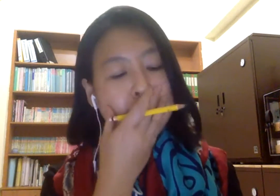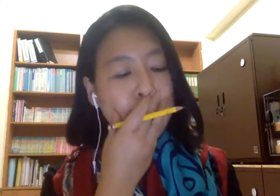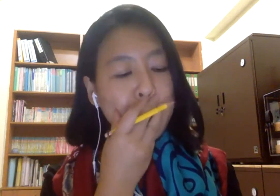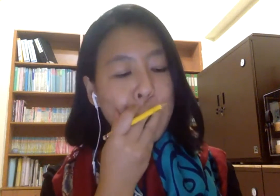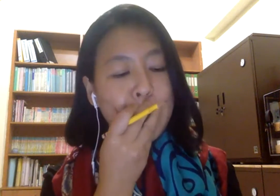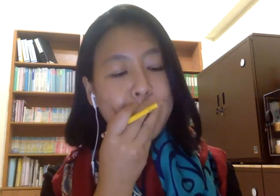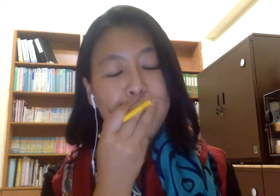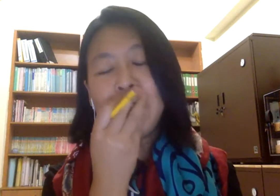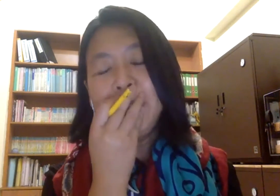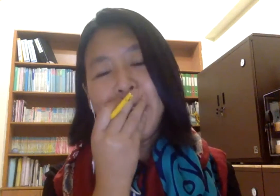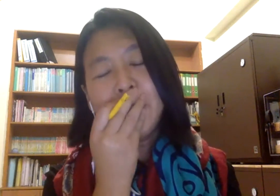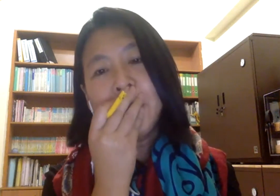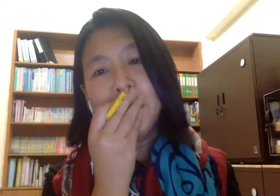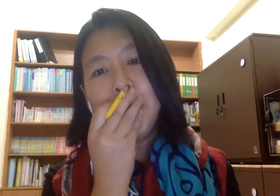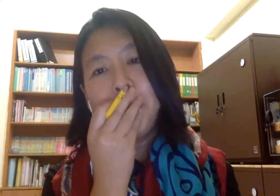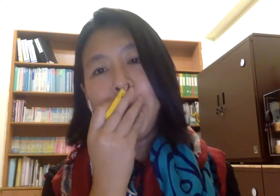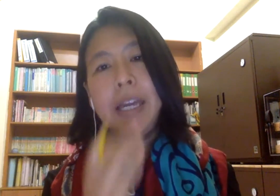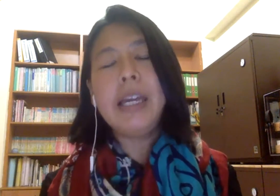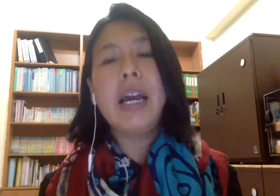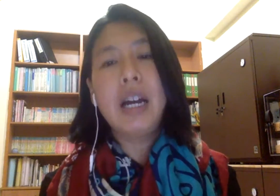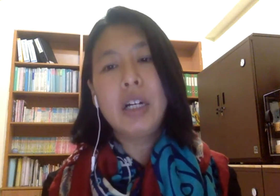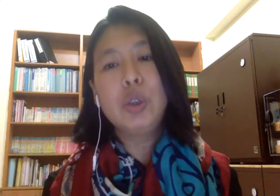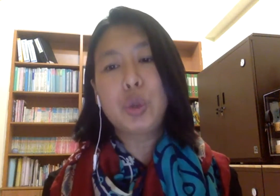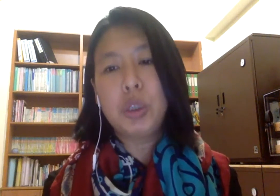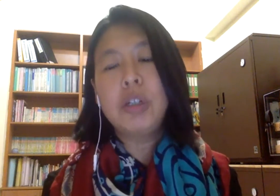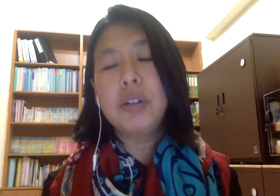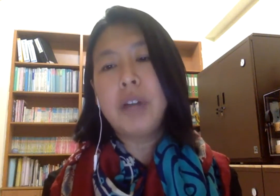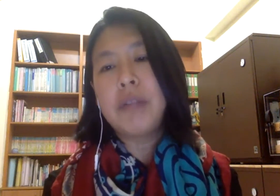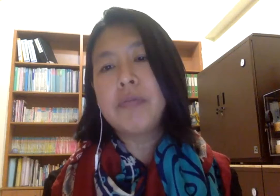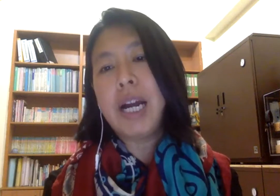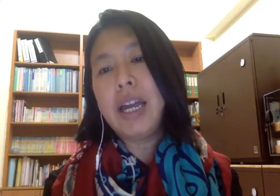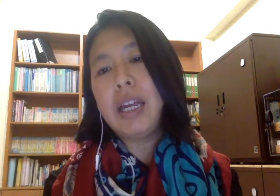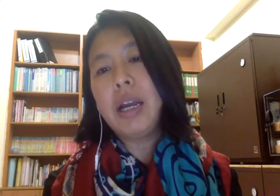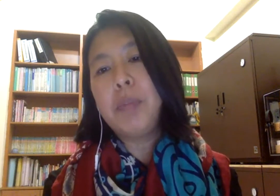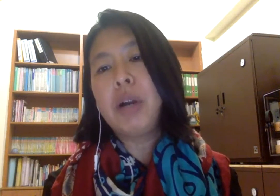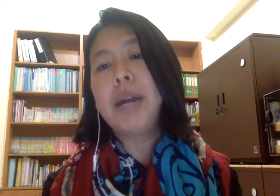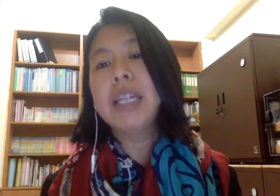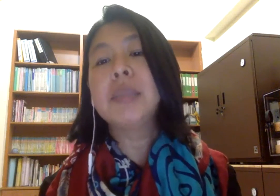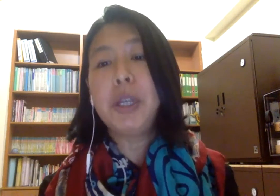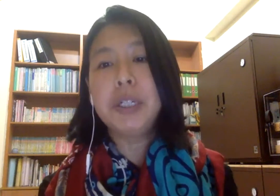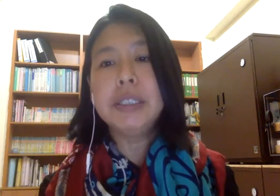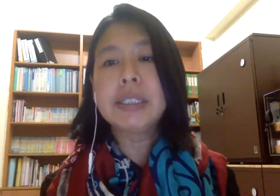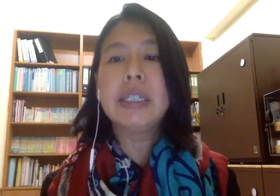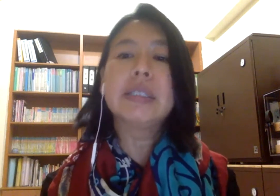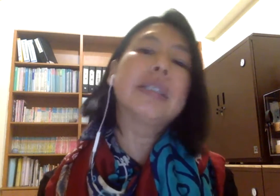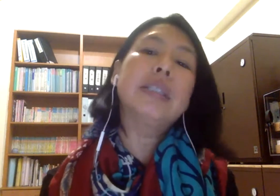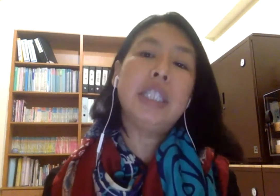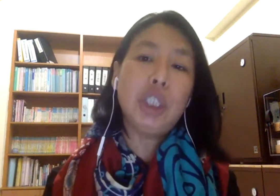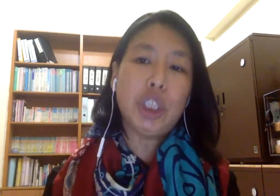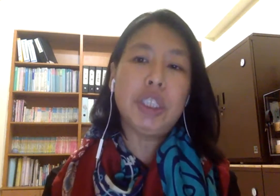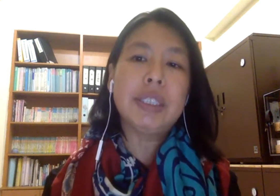So my presentation will draw upon my experience as a teacher